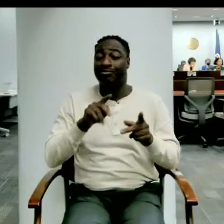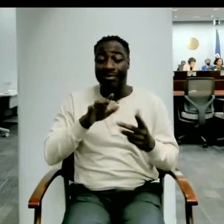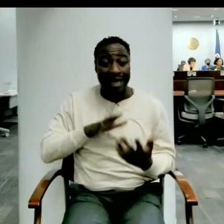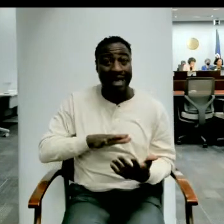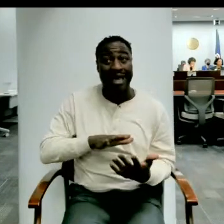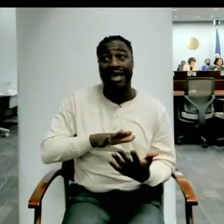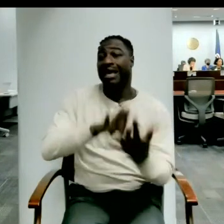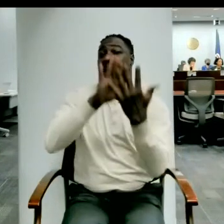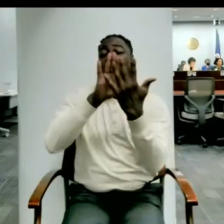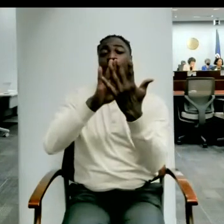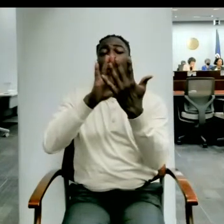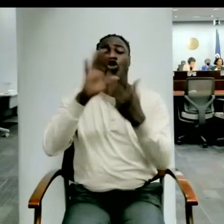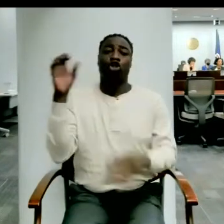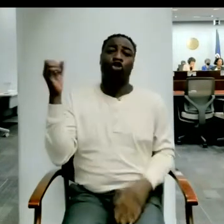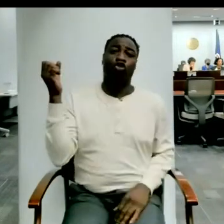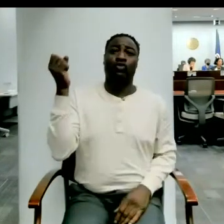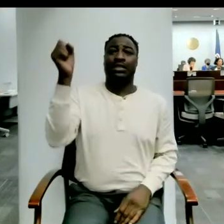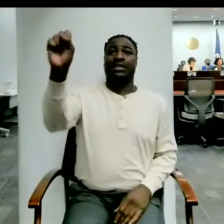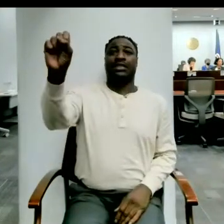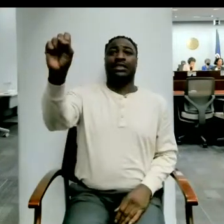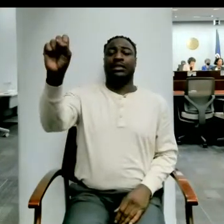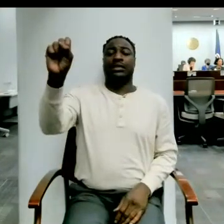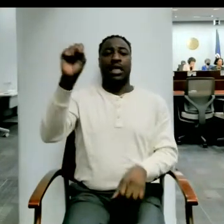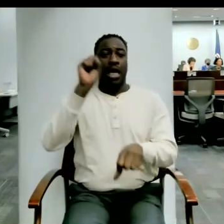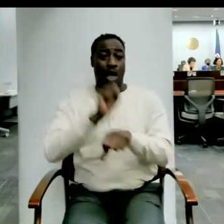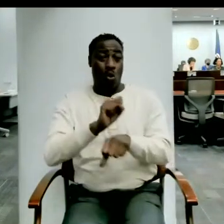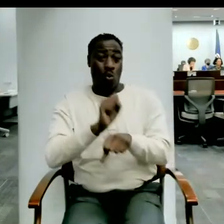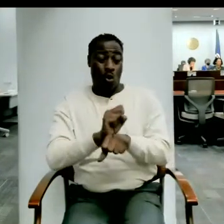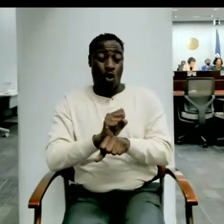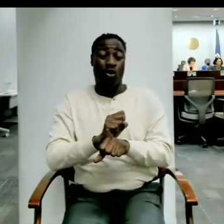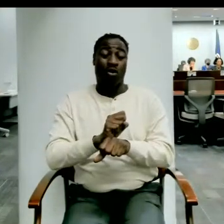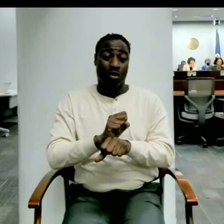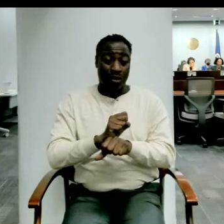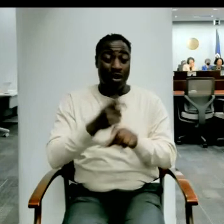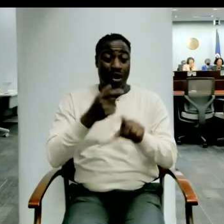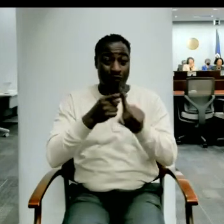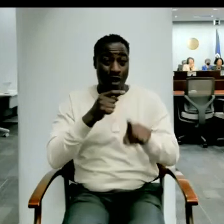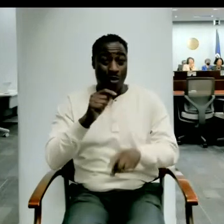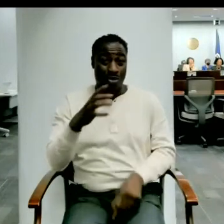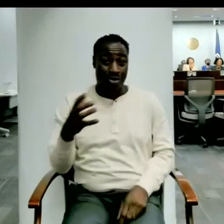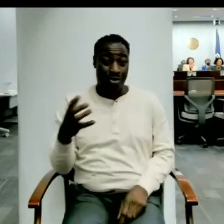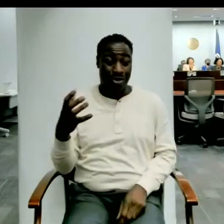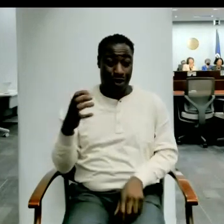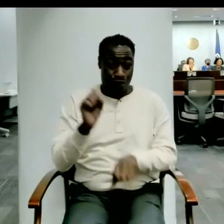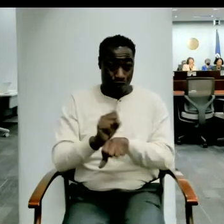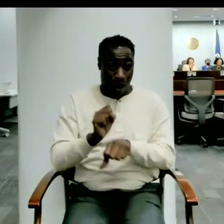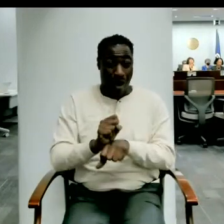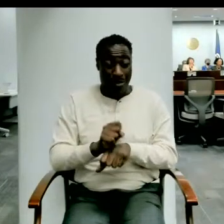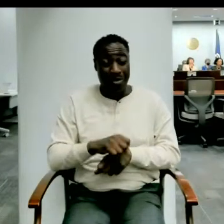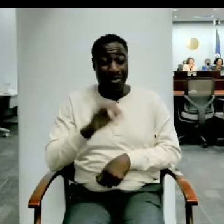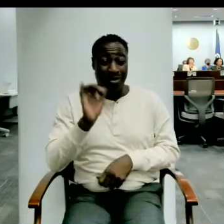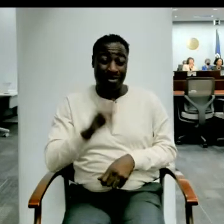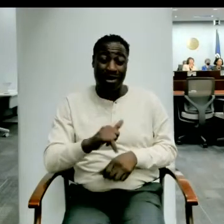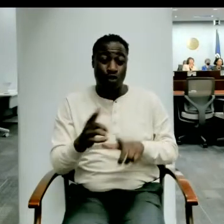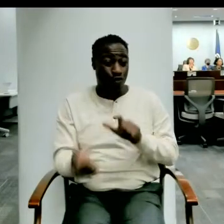those efforts at work from if their employer so that is retaliation and that is not okay.